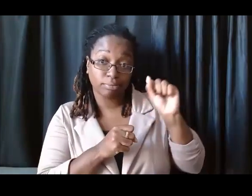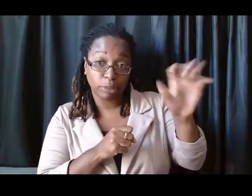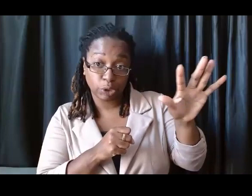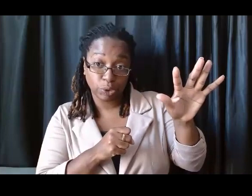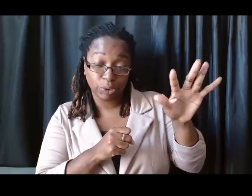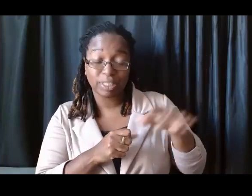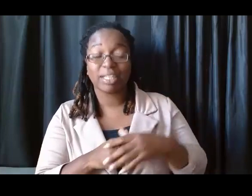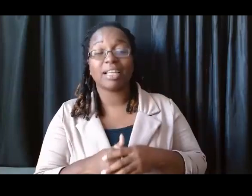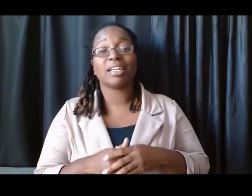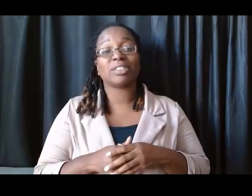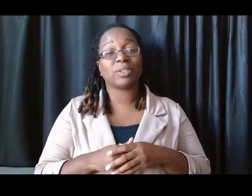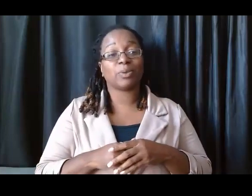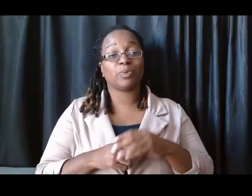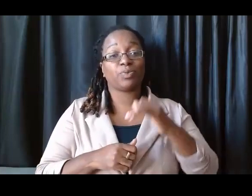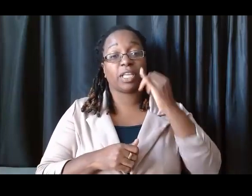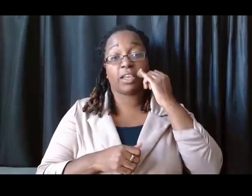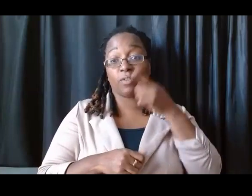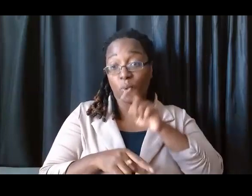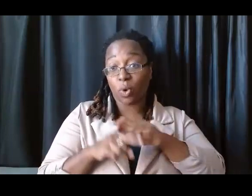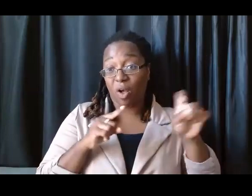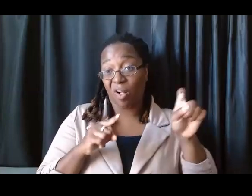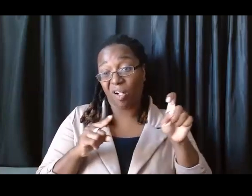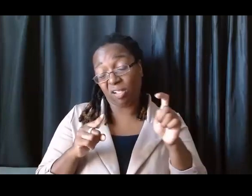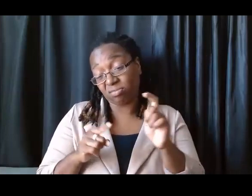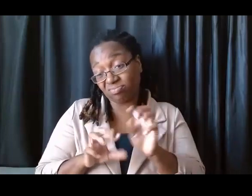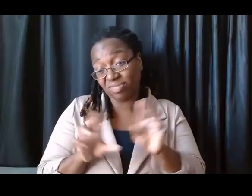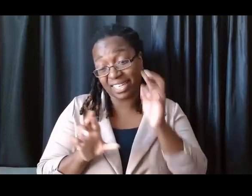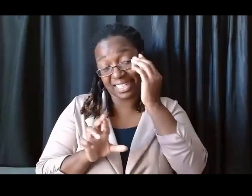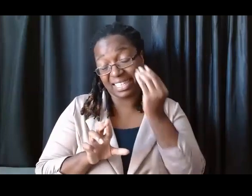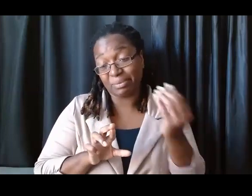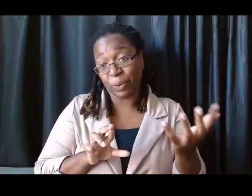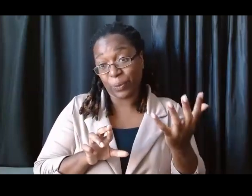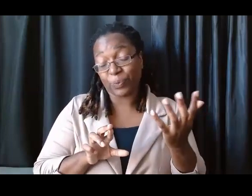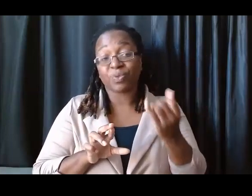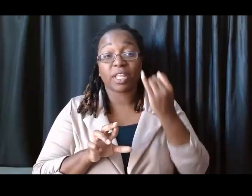So if you're calling them, just be prepared to share that detail. If you're going in, be prepared to share that detail.